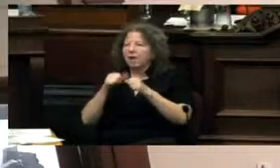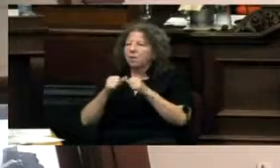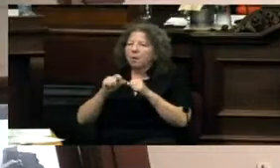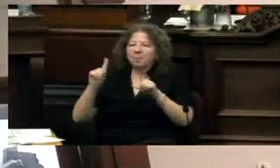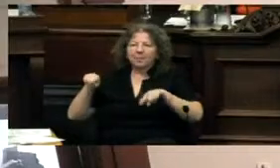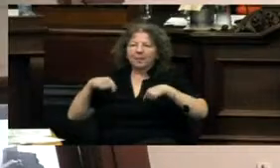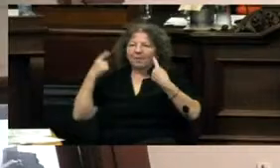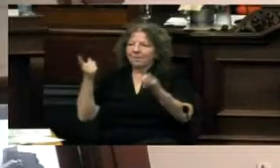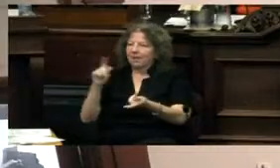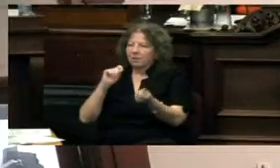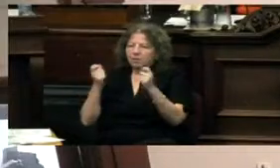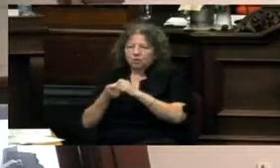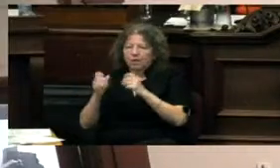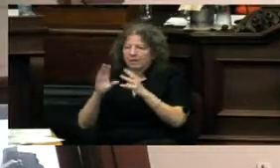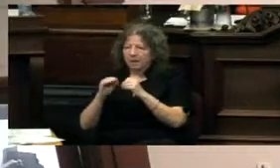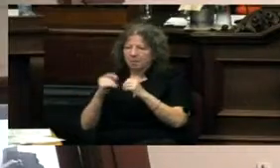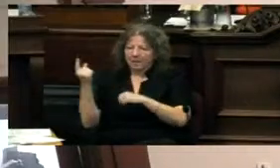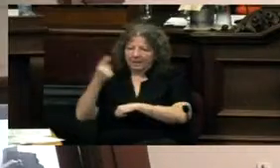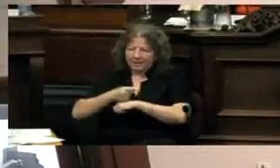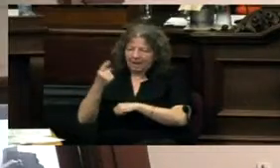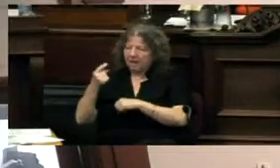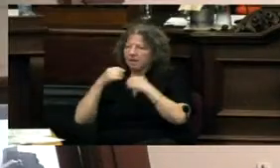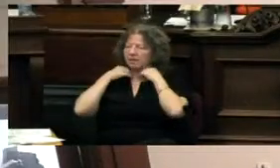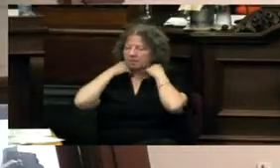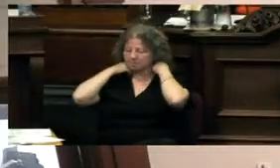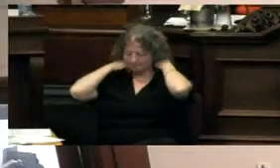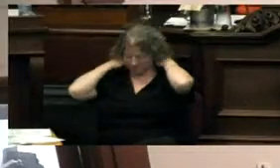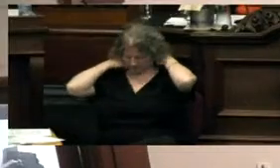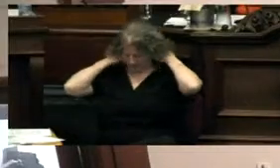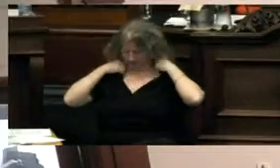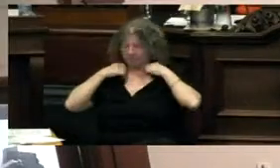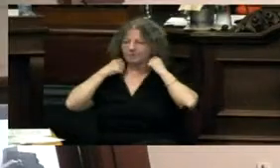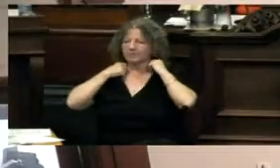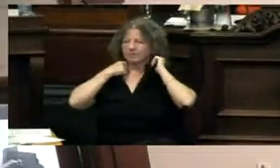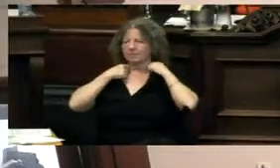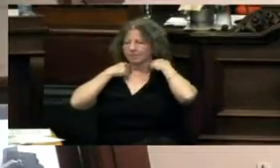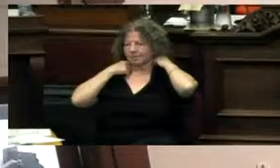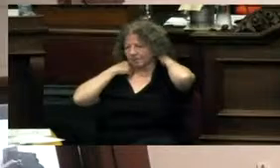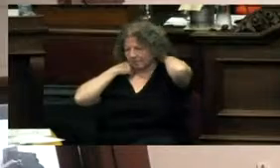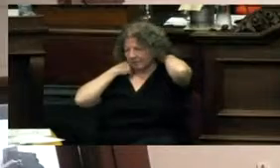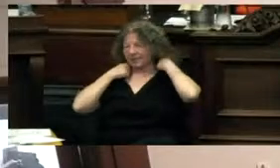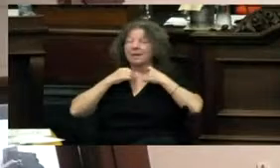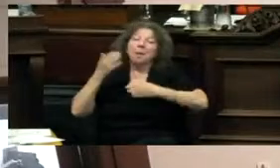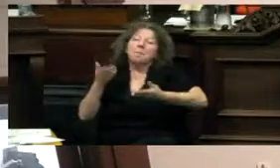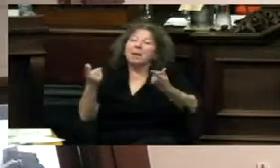I don't I just don't remember us ever changing a meeting date. It